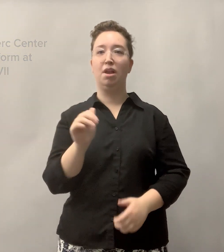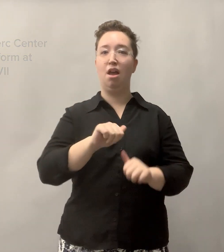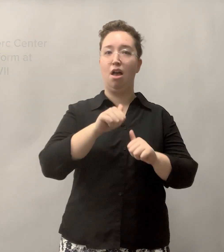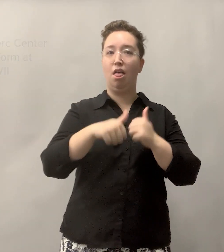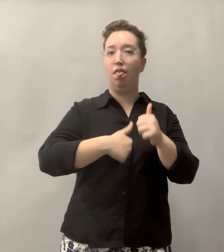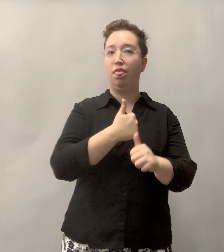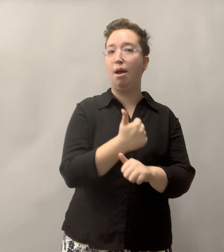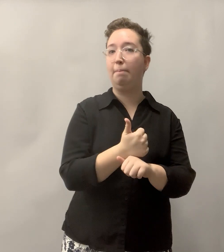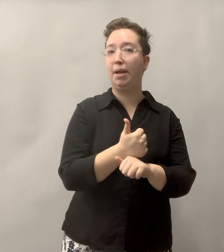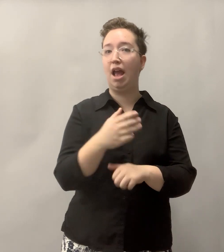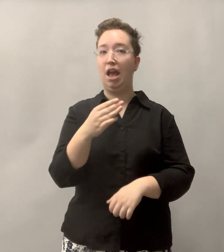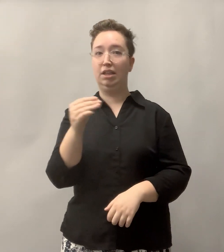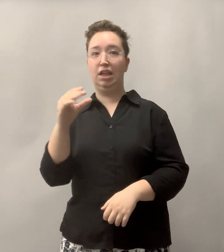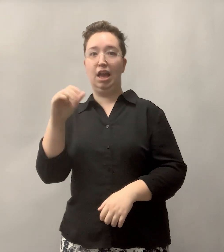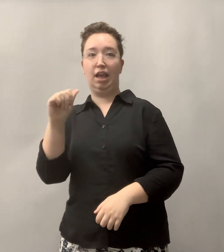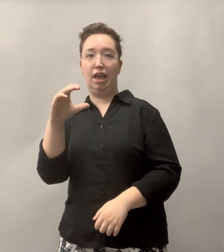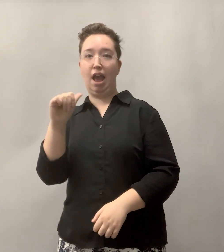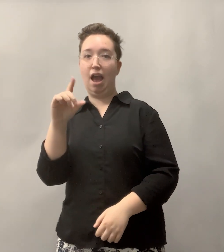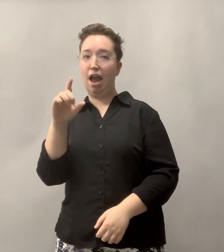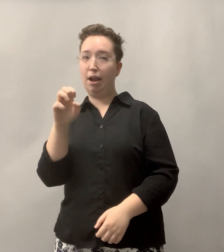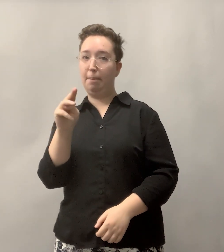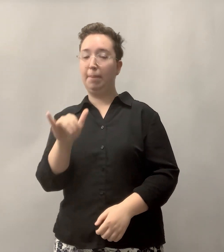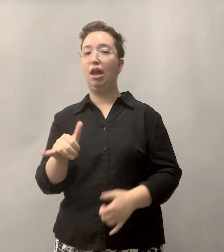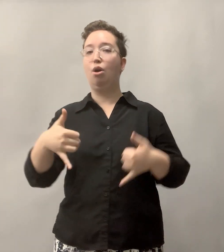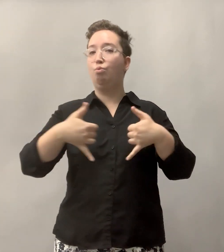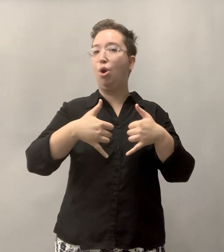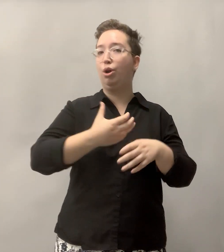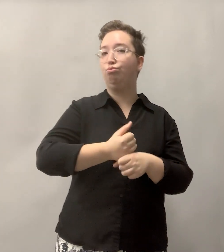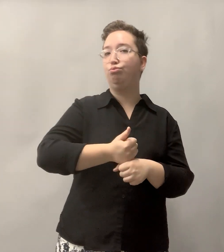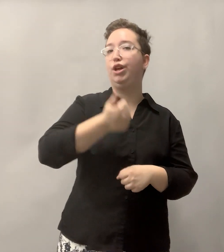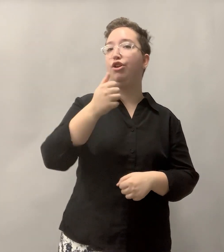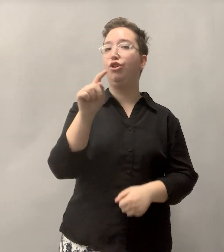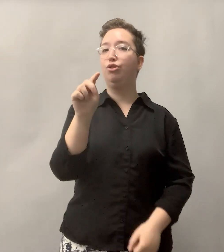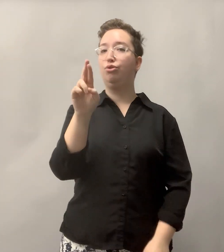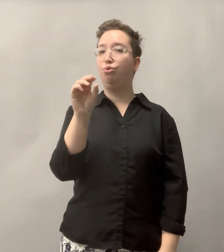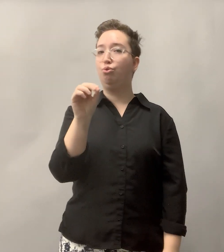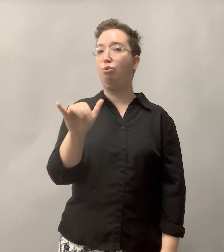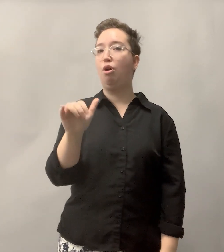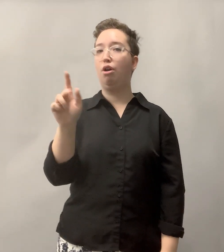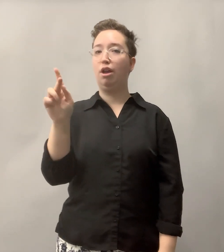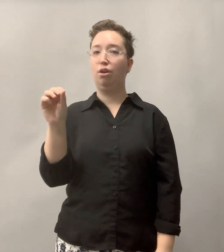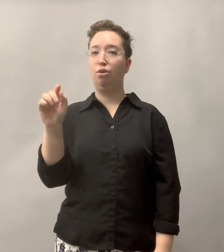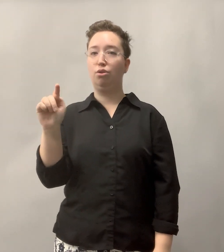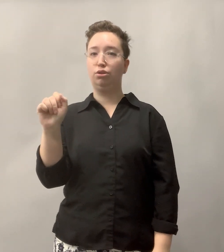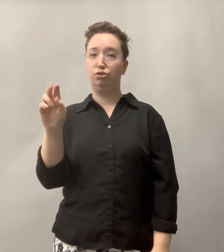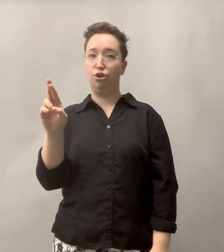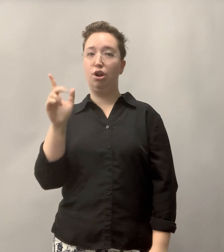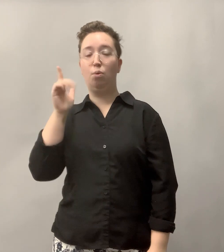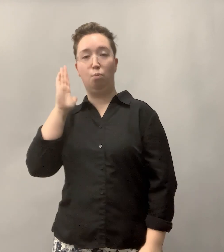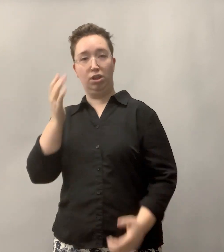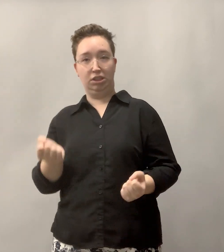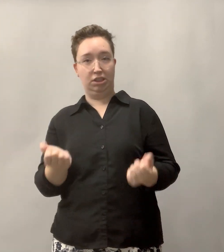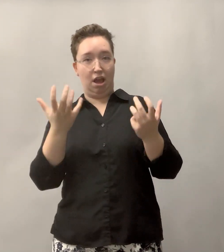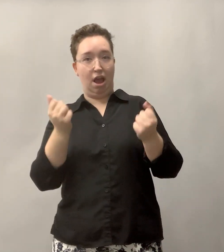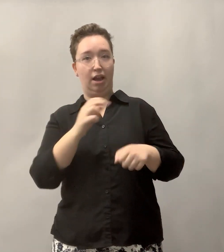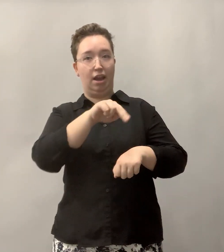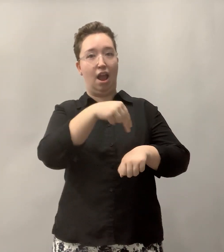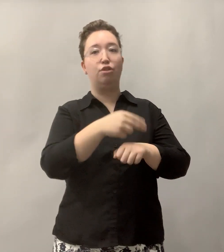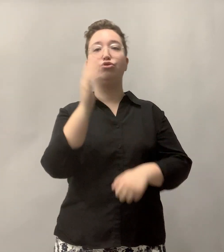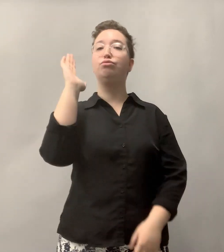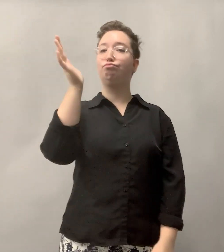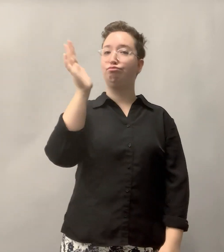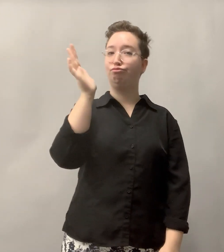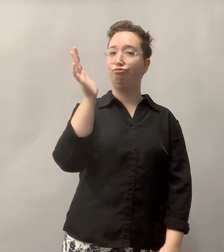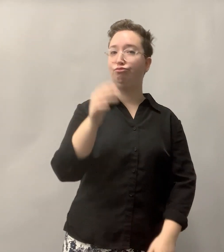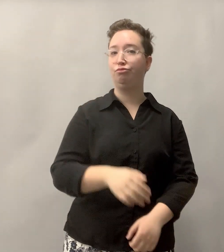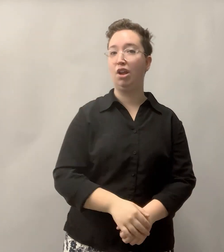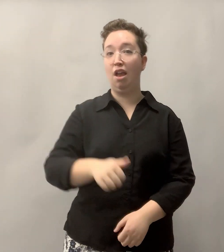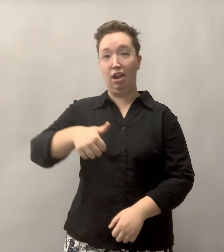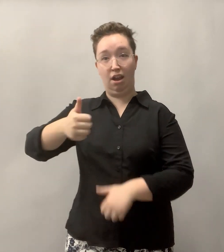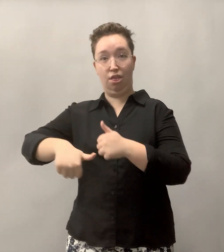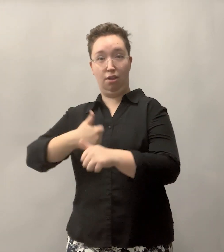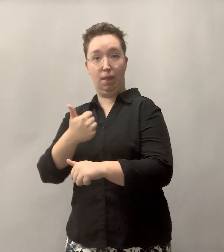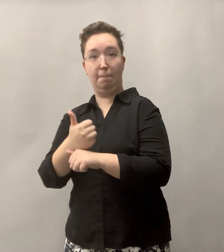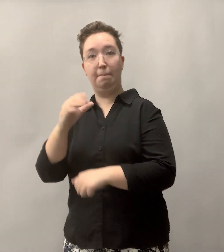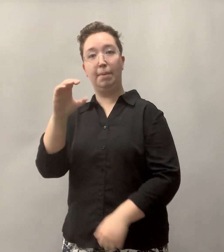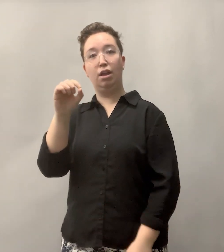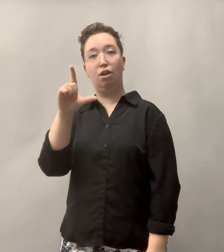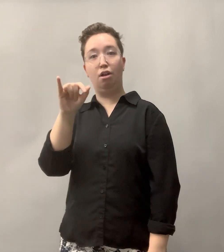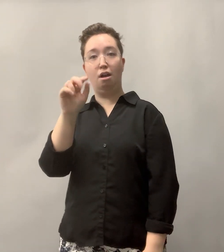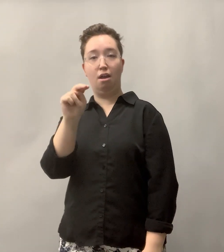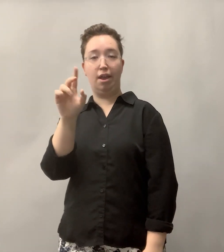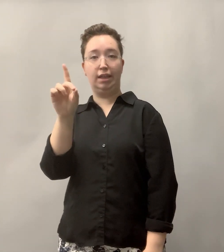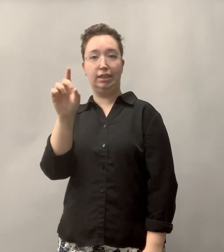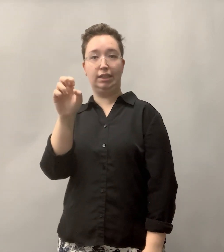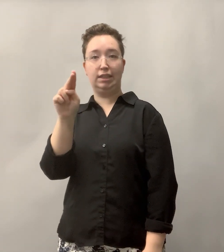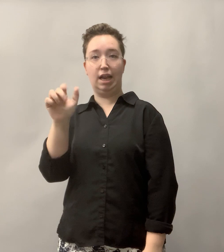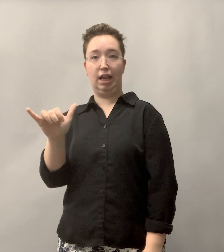Alumnus and Academy Award winner Troy Kotsur will sign the National Anthem, and another alumnus, Colin Denny,